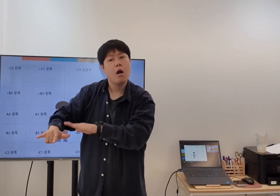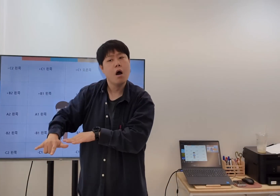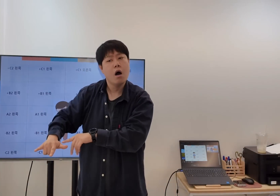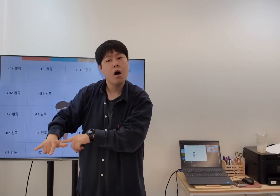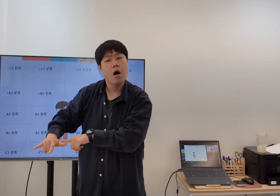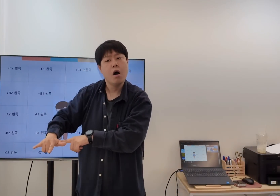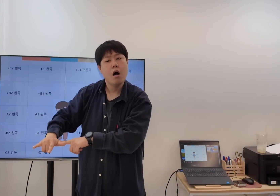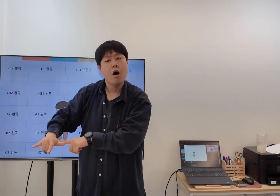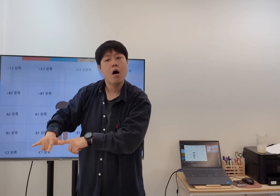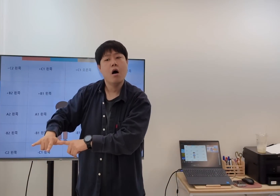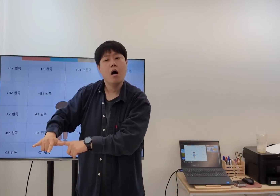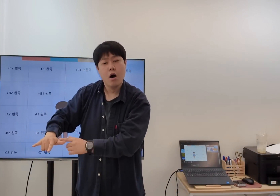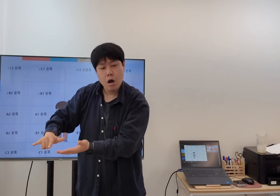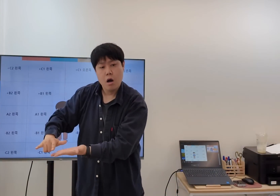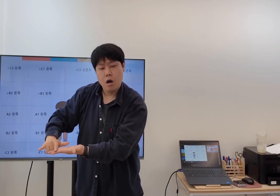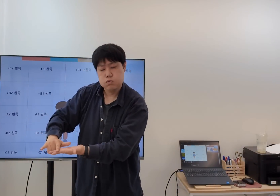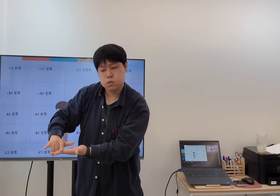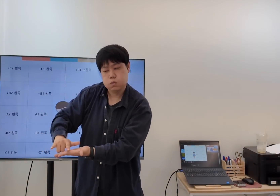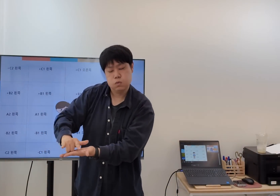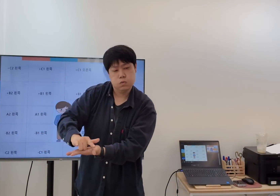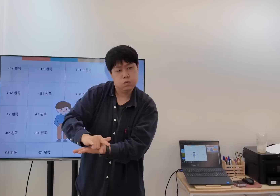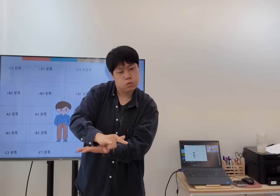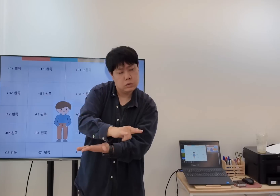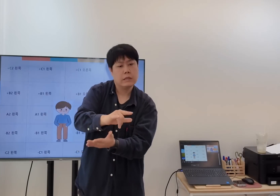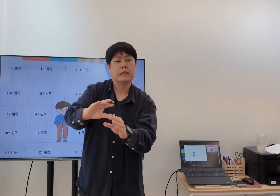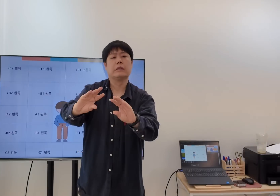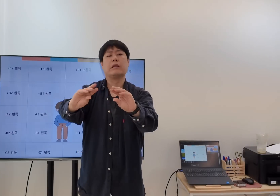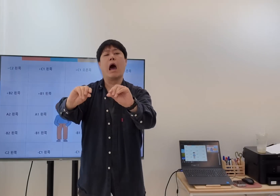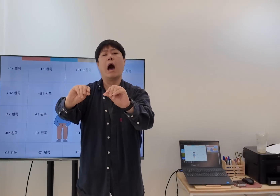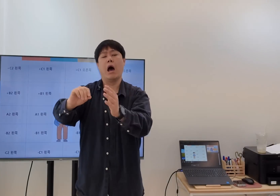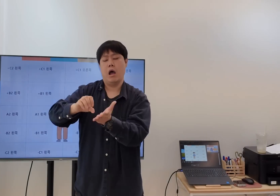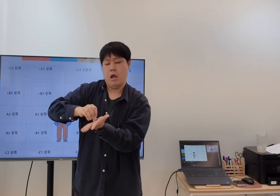Why start from the bottom? Takeoff starts from the ground.